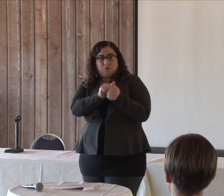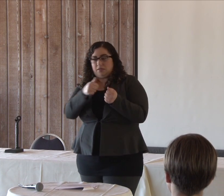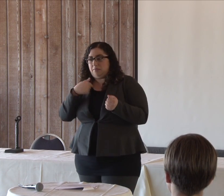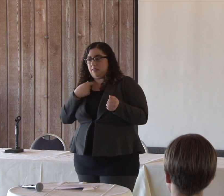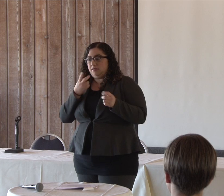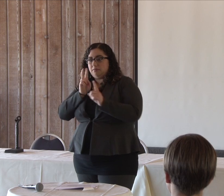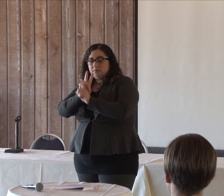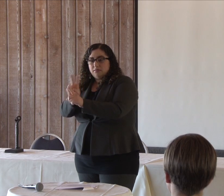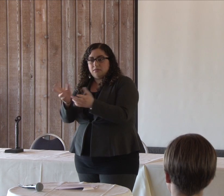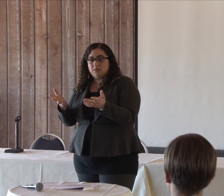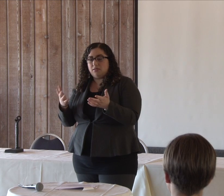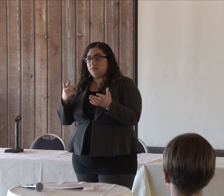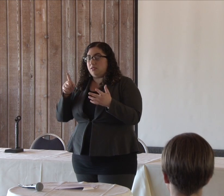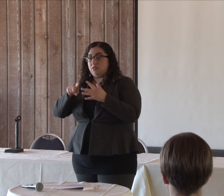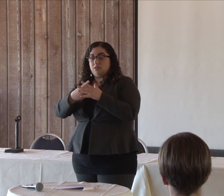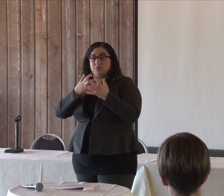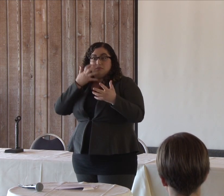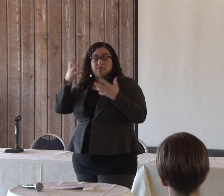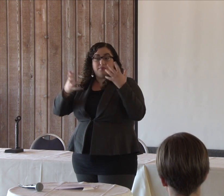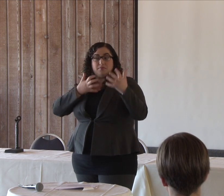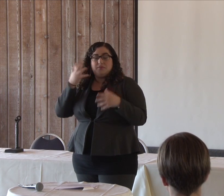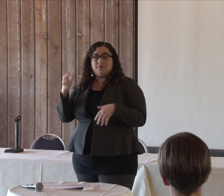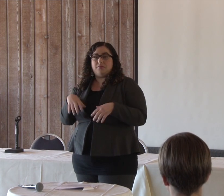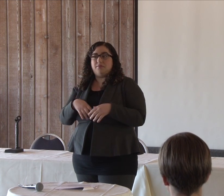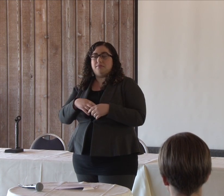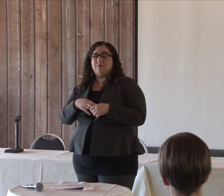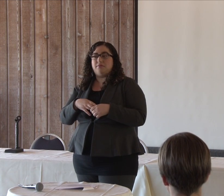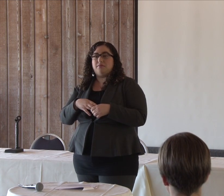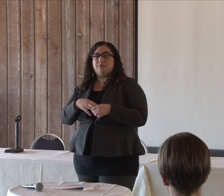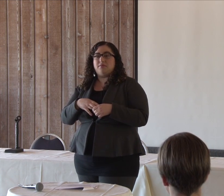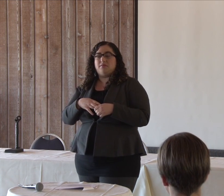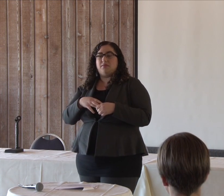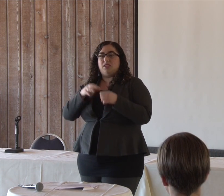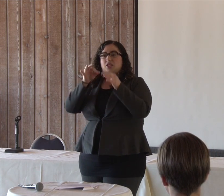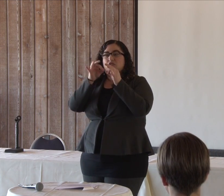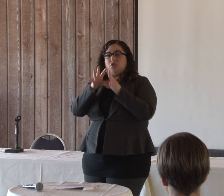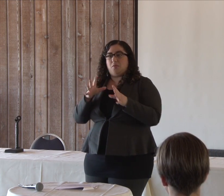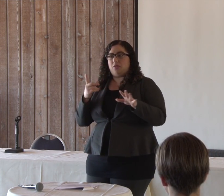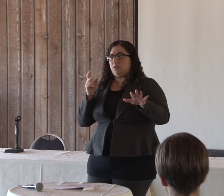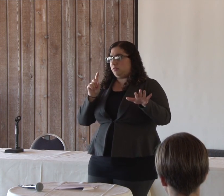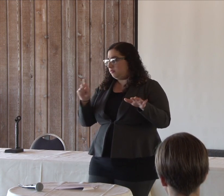What children? And she's saying, the kids that were with me when I first came